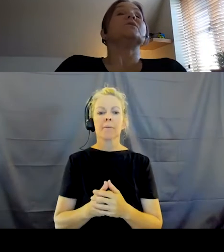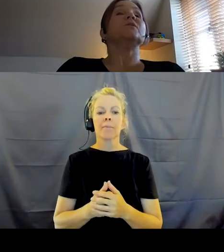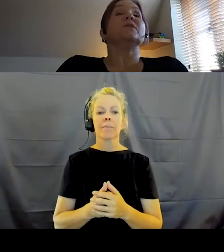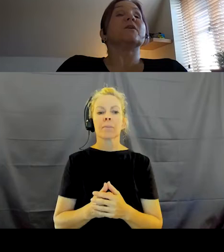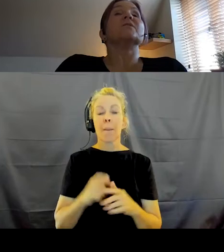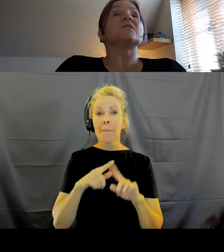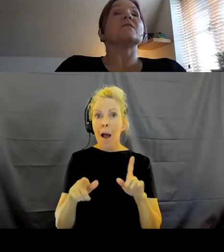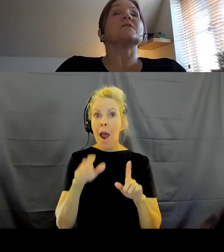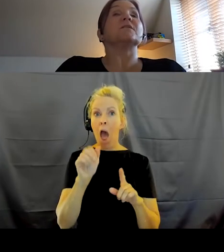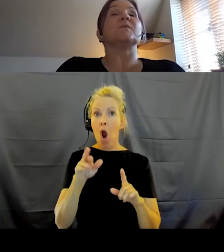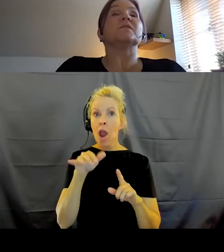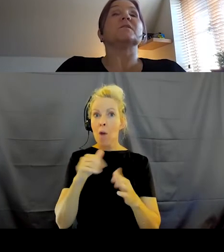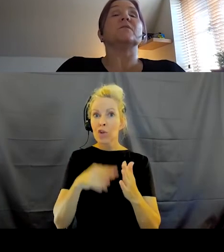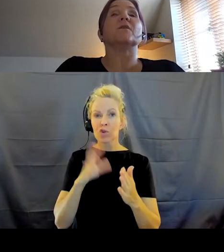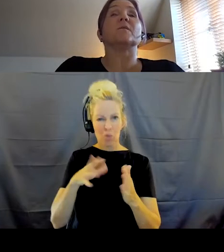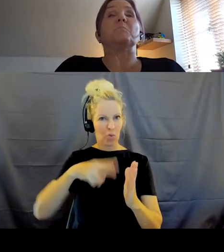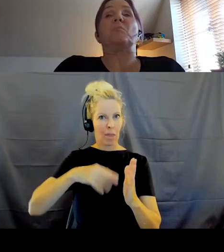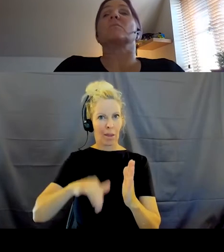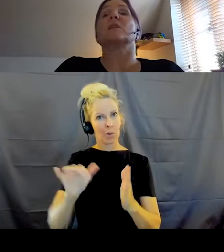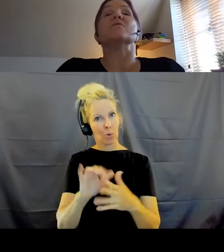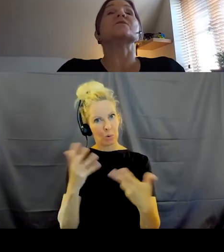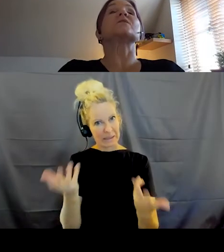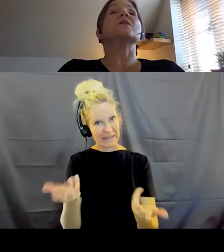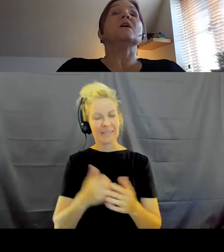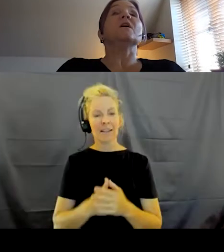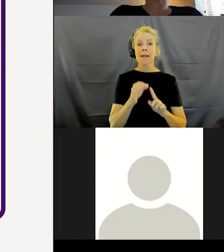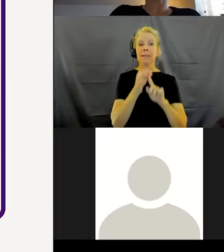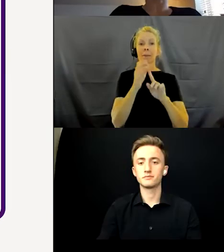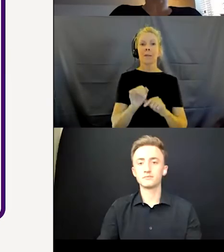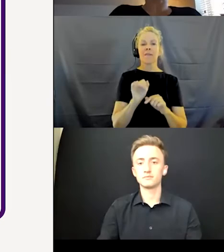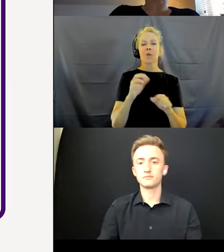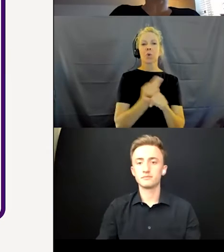you are using your own style sheets because you have a lower vision or some other reason